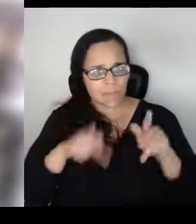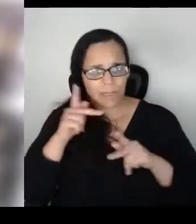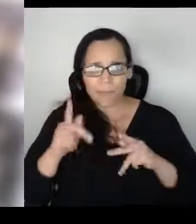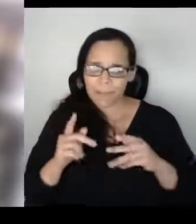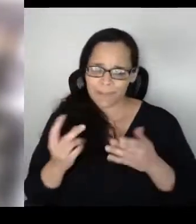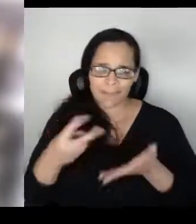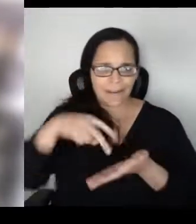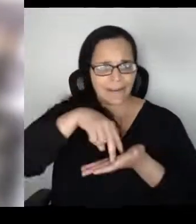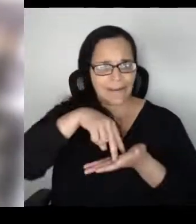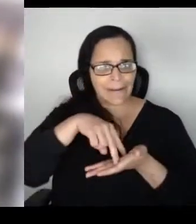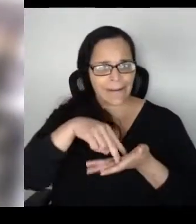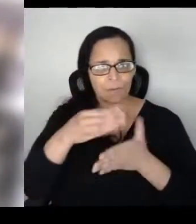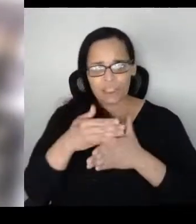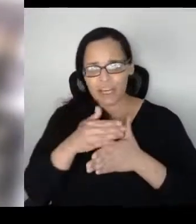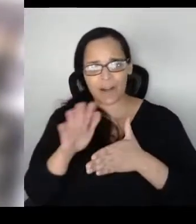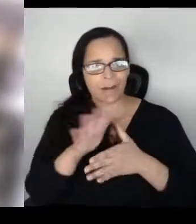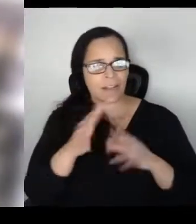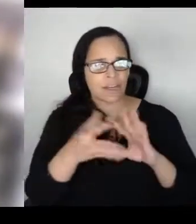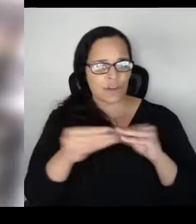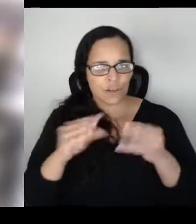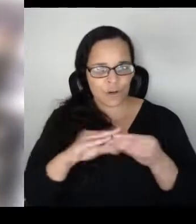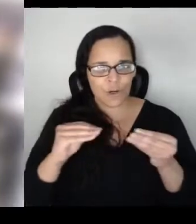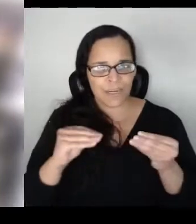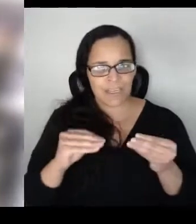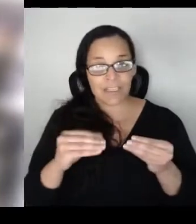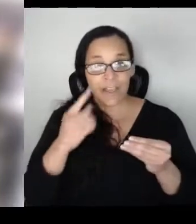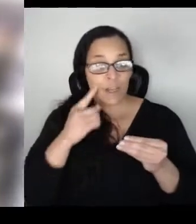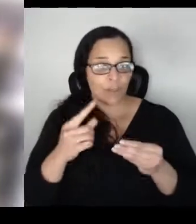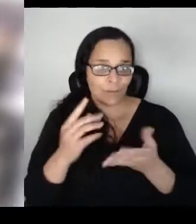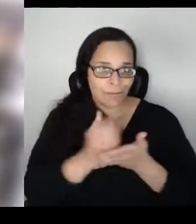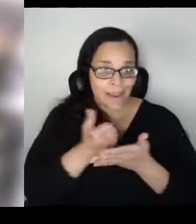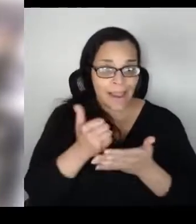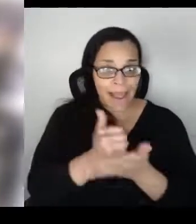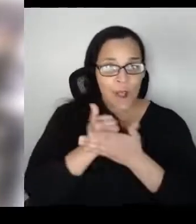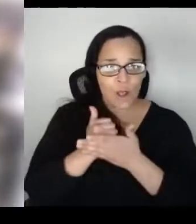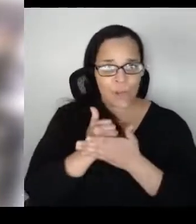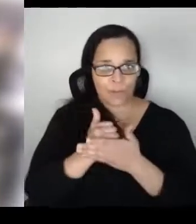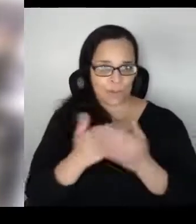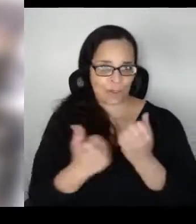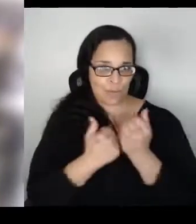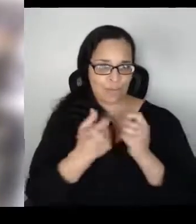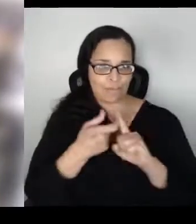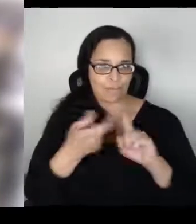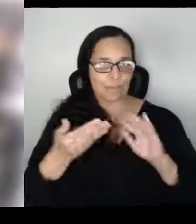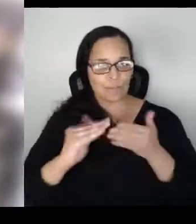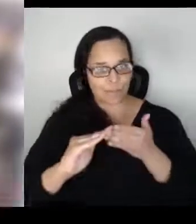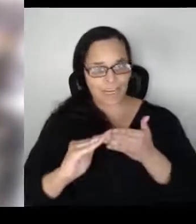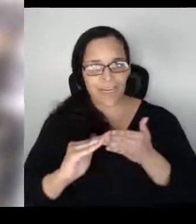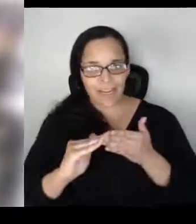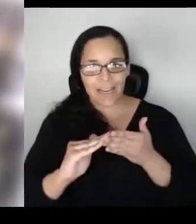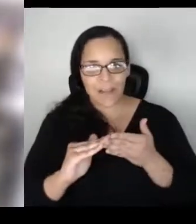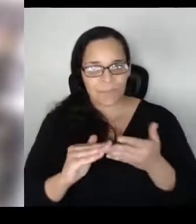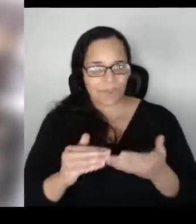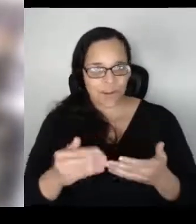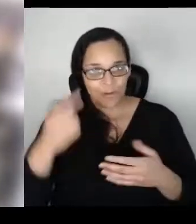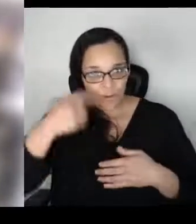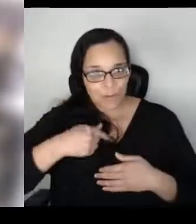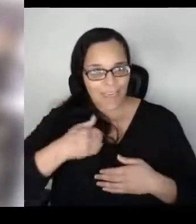or to get assistance from the community has been amazing. It has helped me step out of my comfort zone,